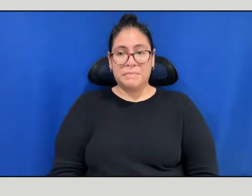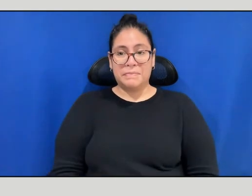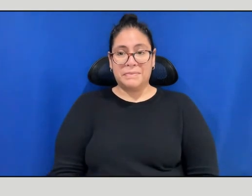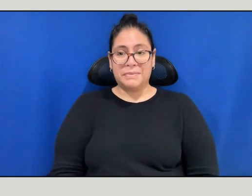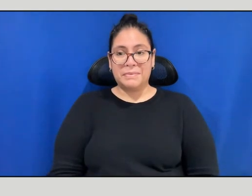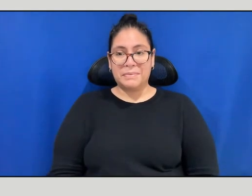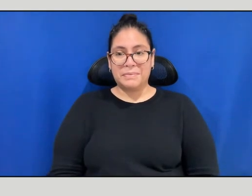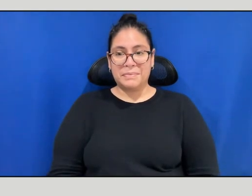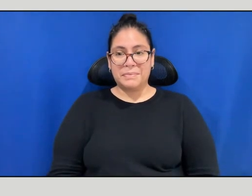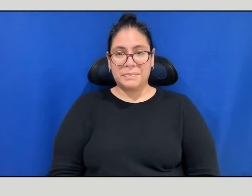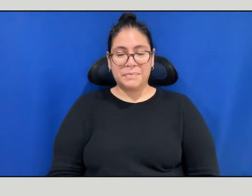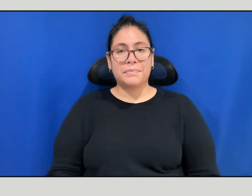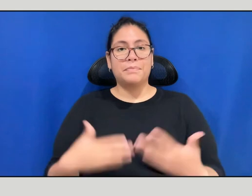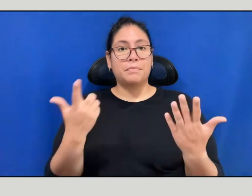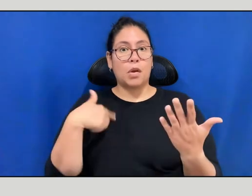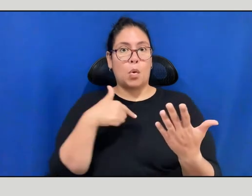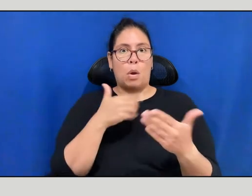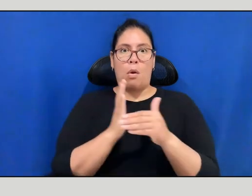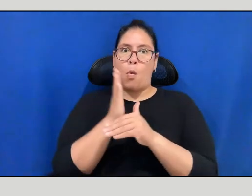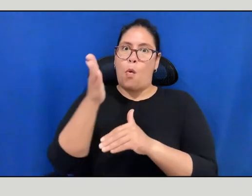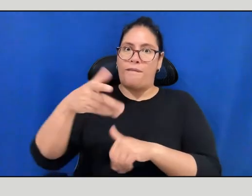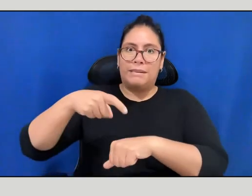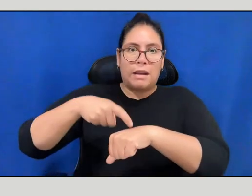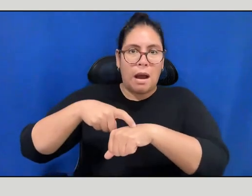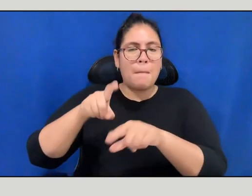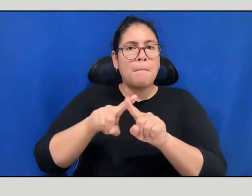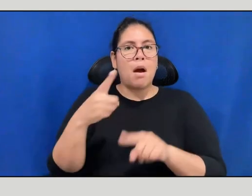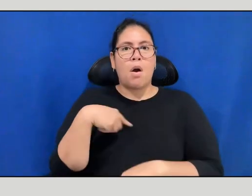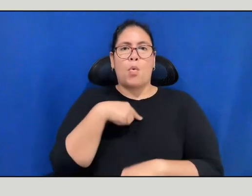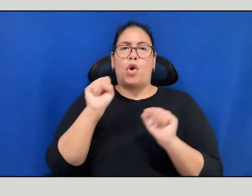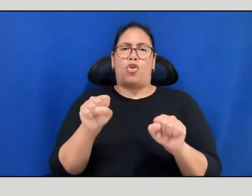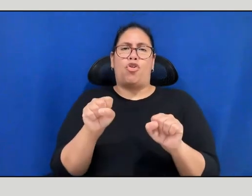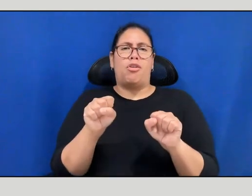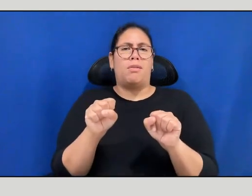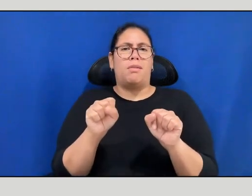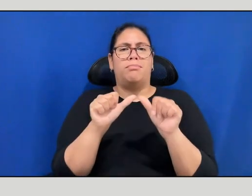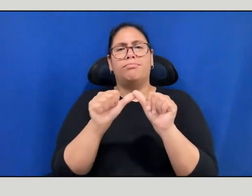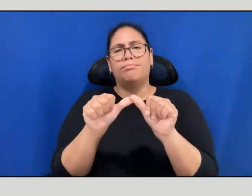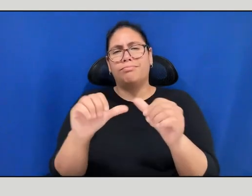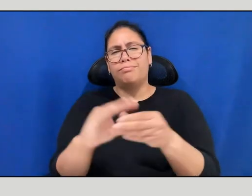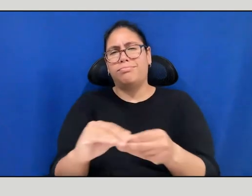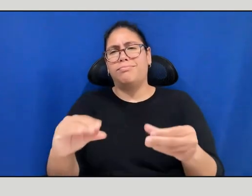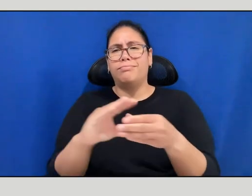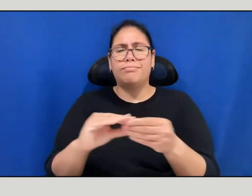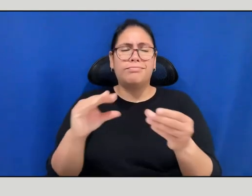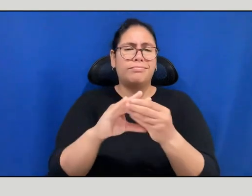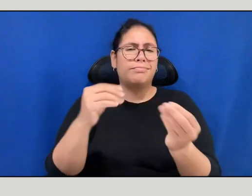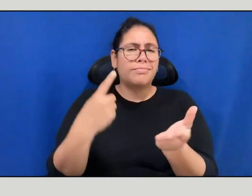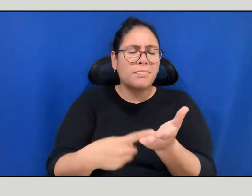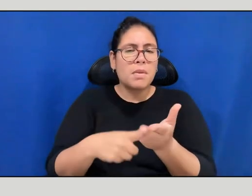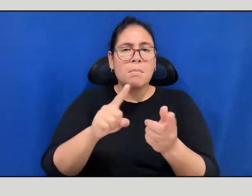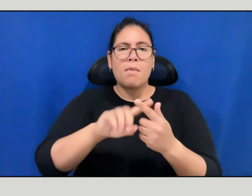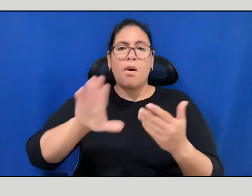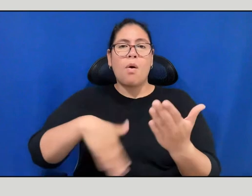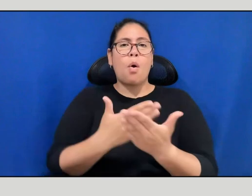and we could keep talking and talking, but all beautiful things must not come to an end,